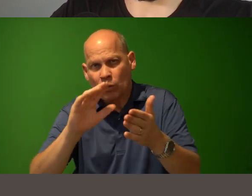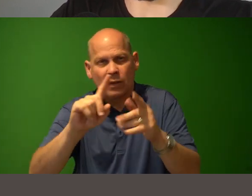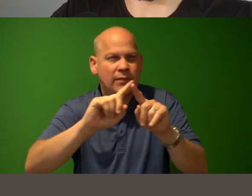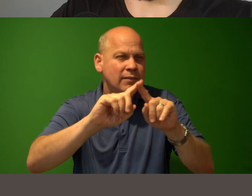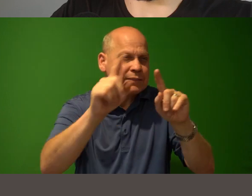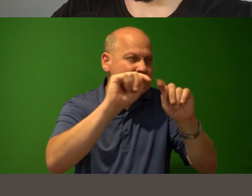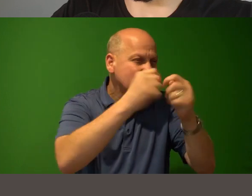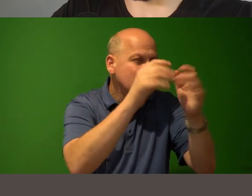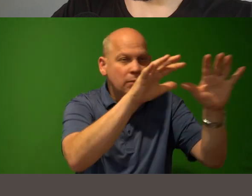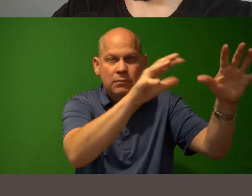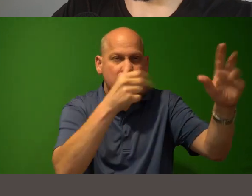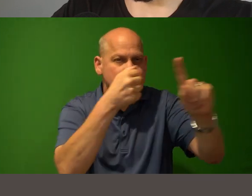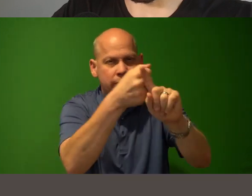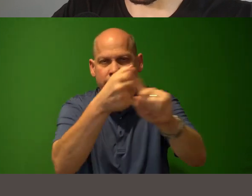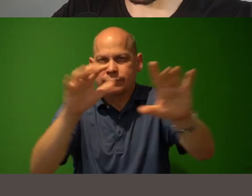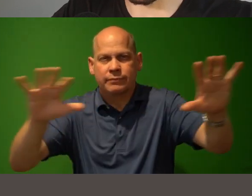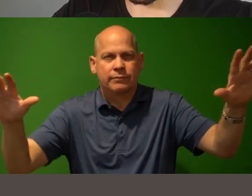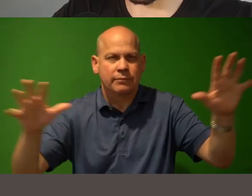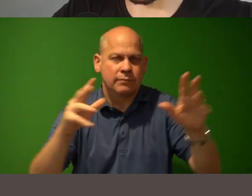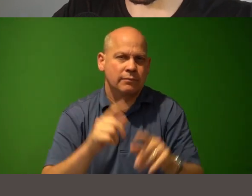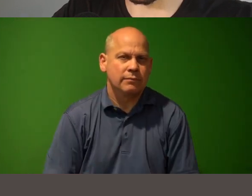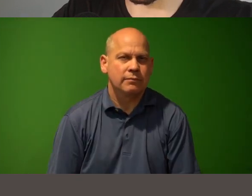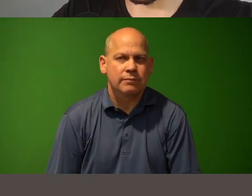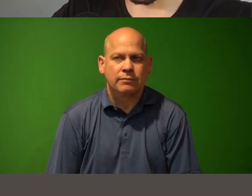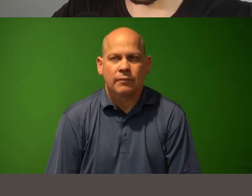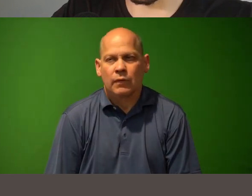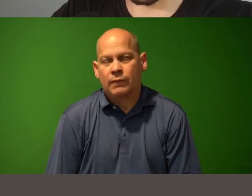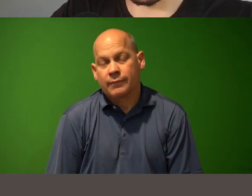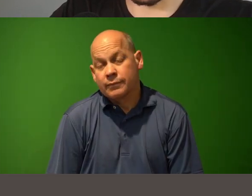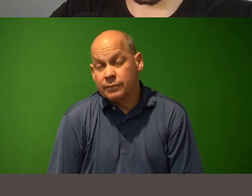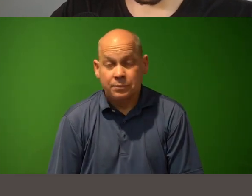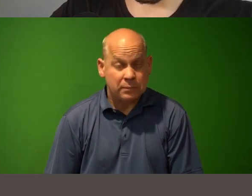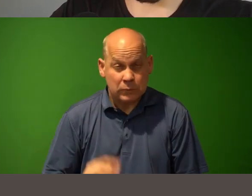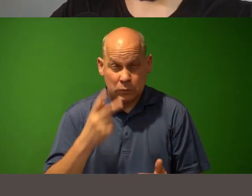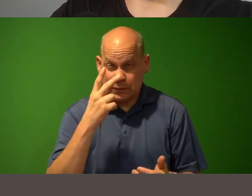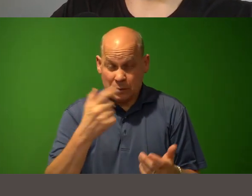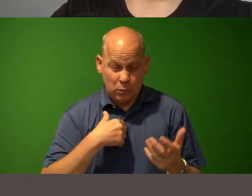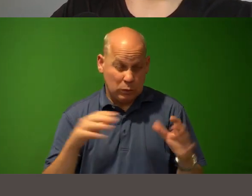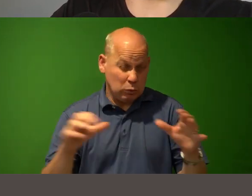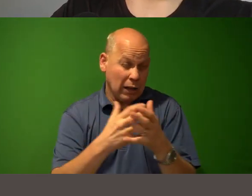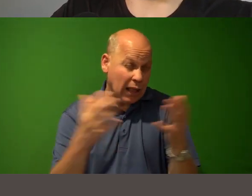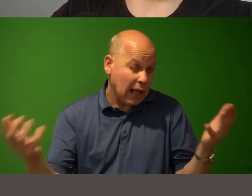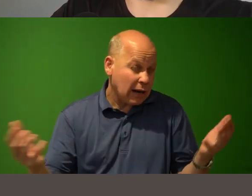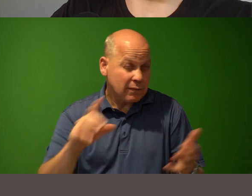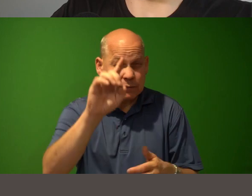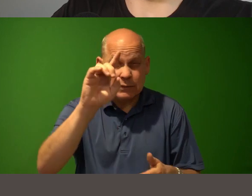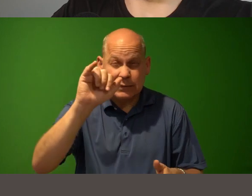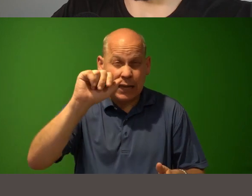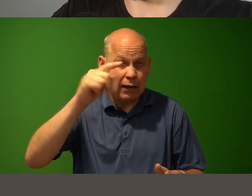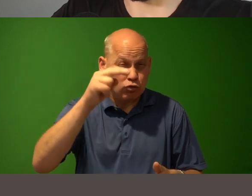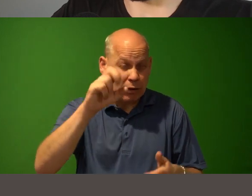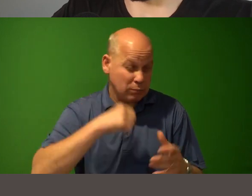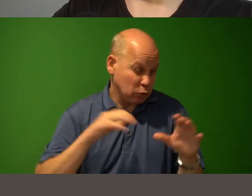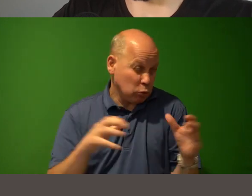teams and what they are delivering. So as you can see, we do a lot of diagrams, I do a lot of diagrams, and it's important